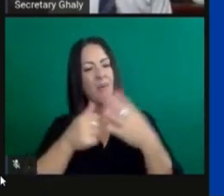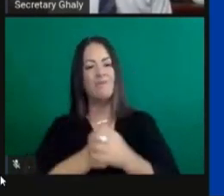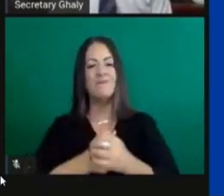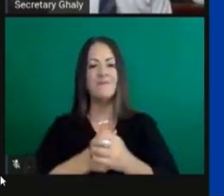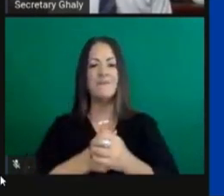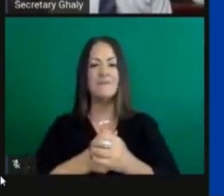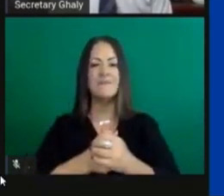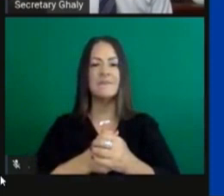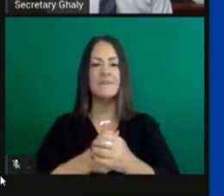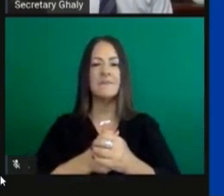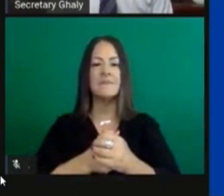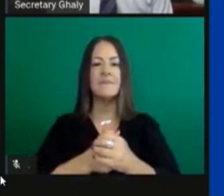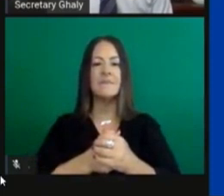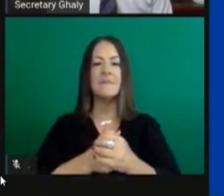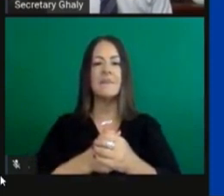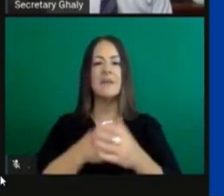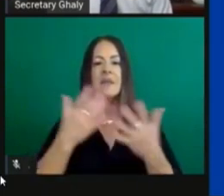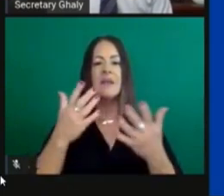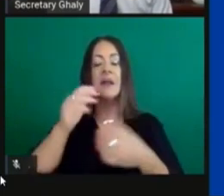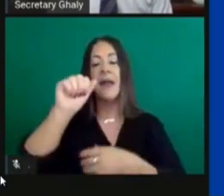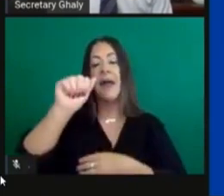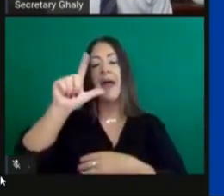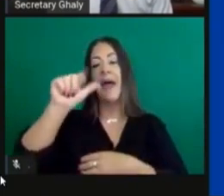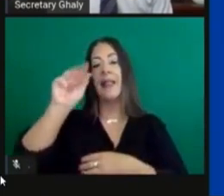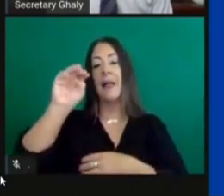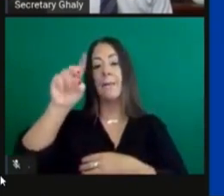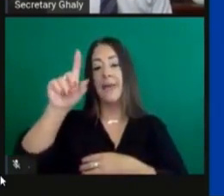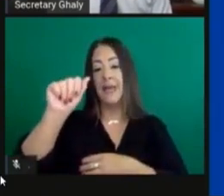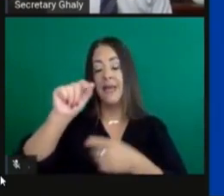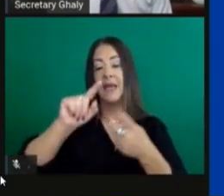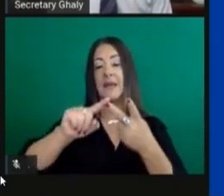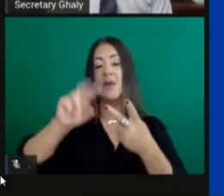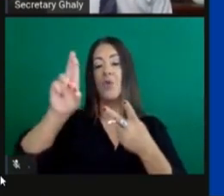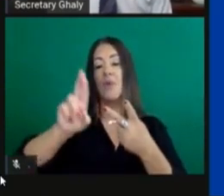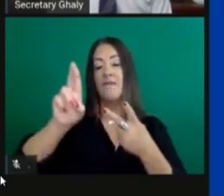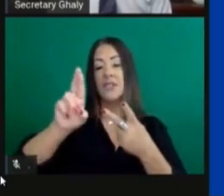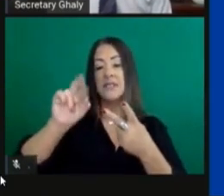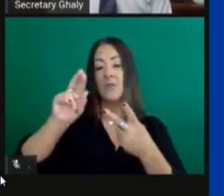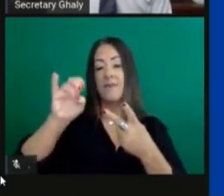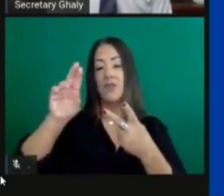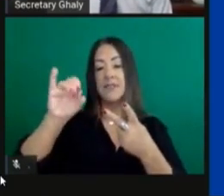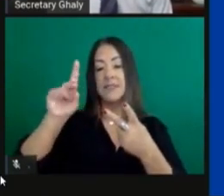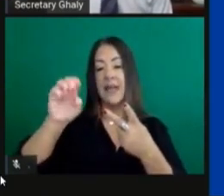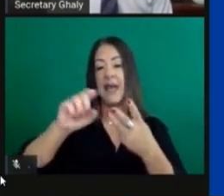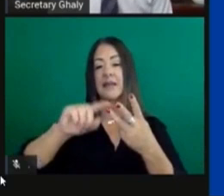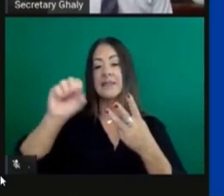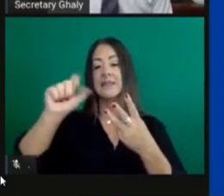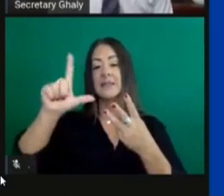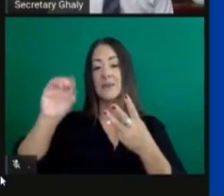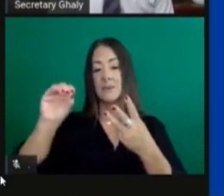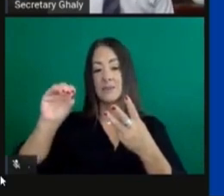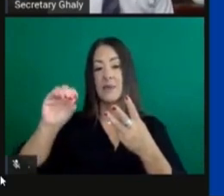AND ONE MOVING FROM ORANGE TO YELLOW.